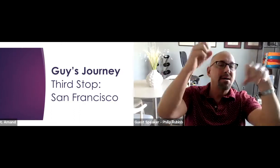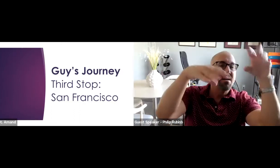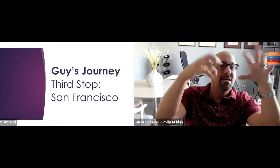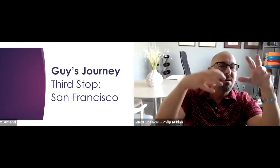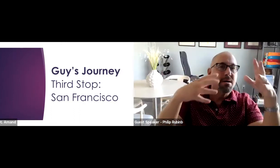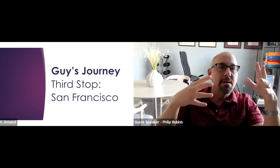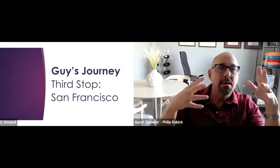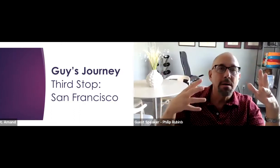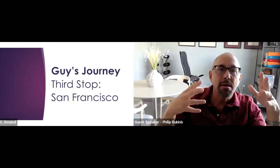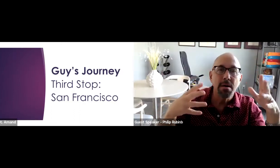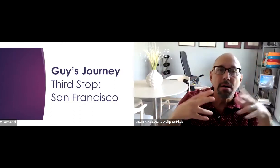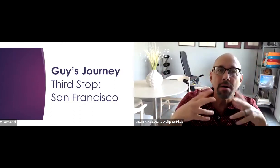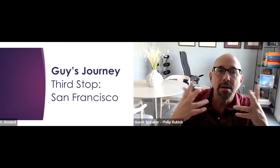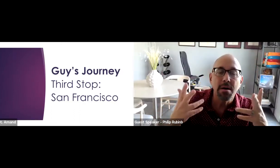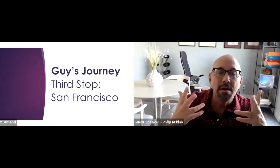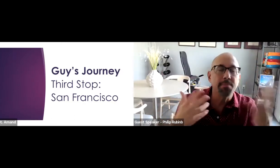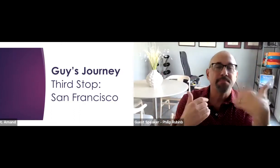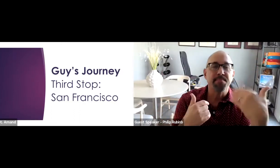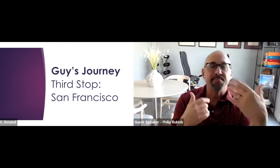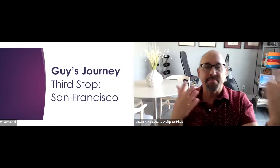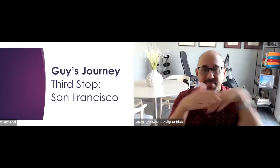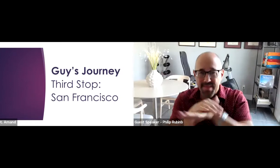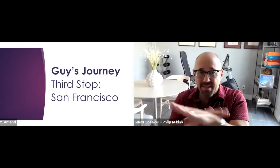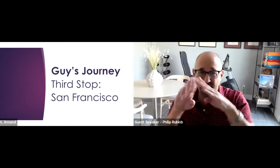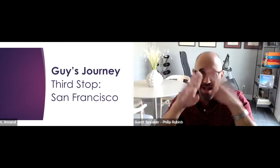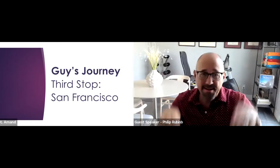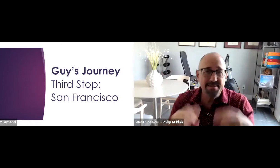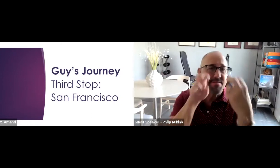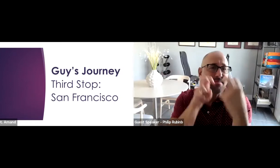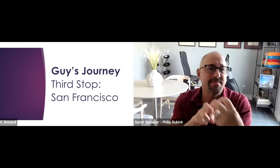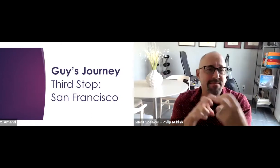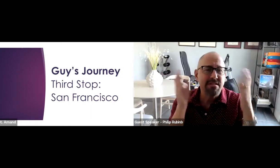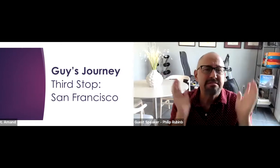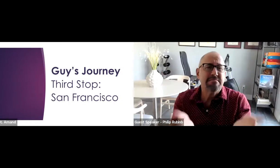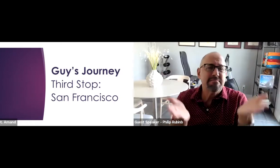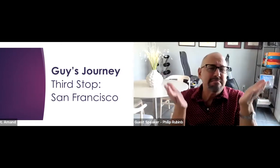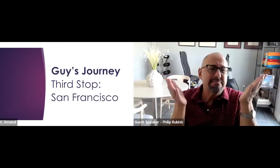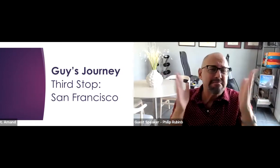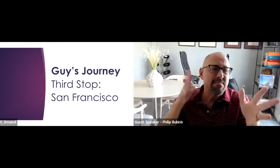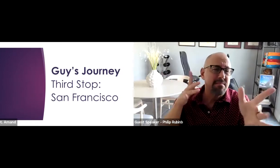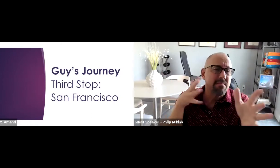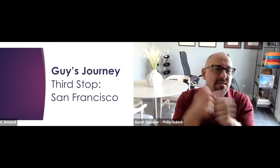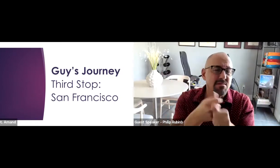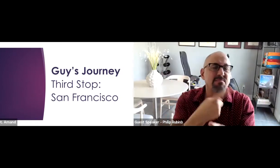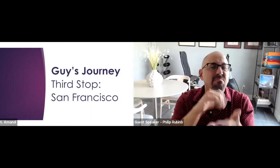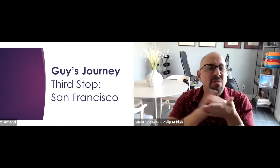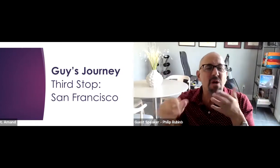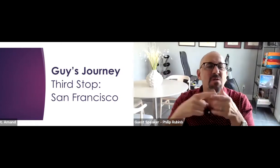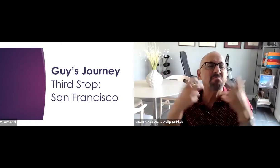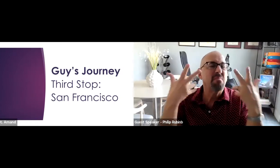behind him and saw his moving truck. You know, he had just put everything in this giant truck. And he came into the house, and the two of us sat